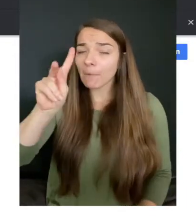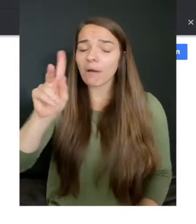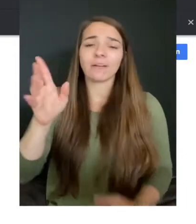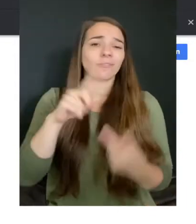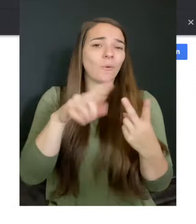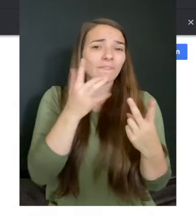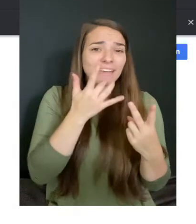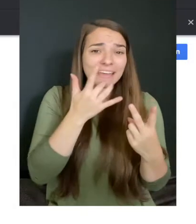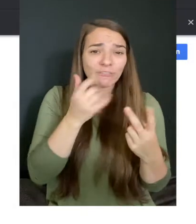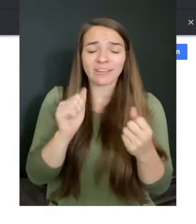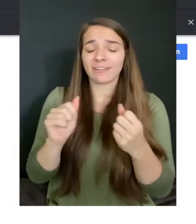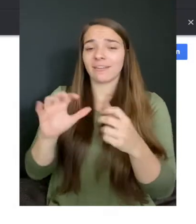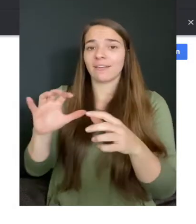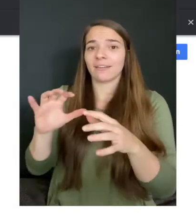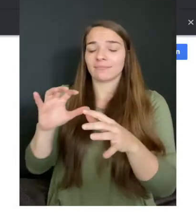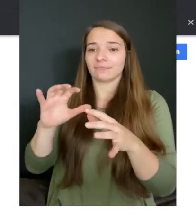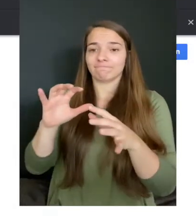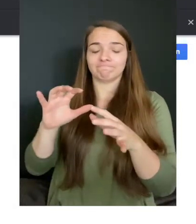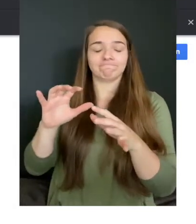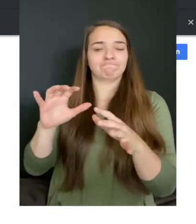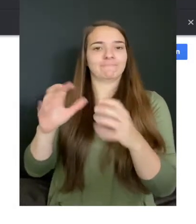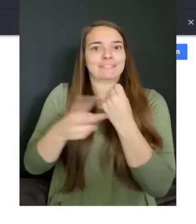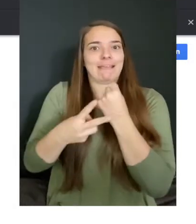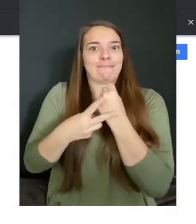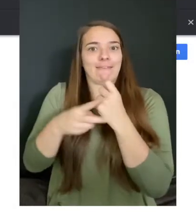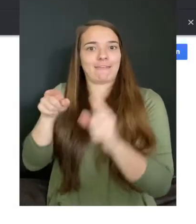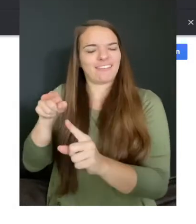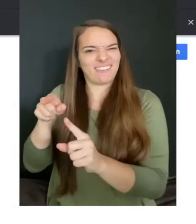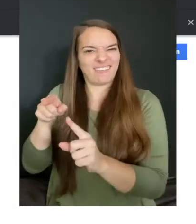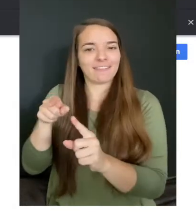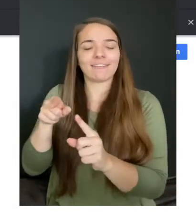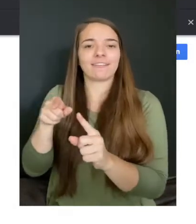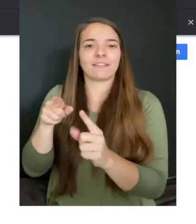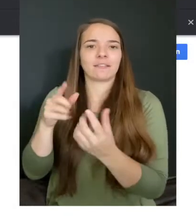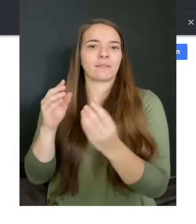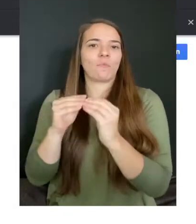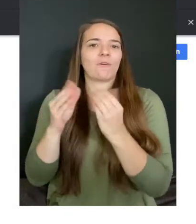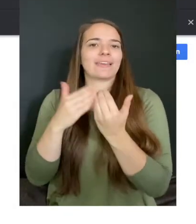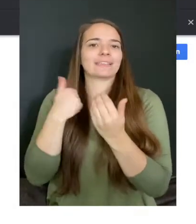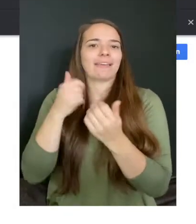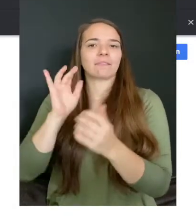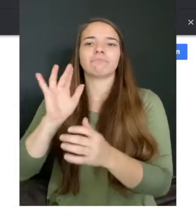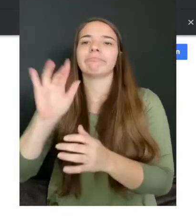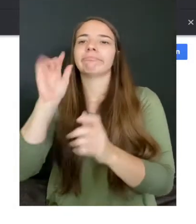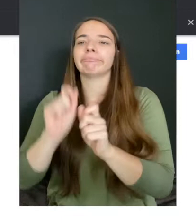you have it there whenever you need to use it versus having to constantly look back at your email and find the link.